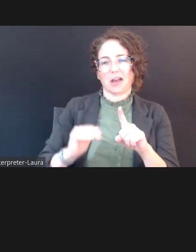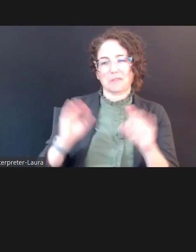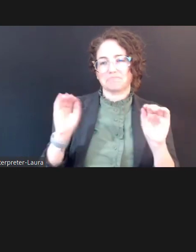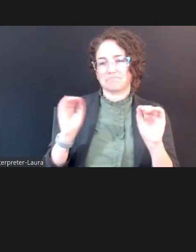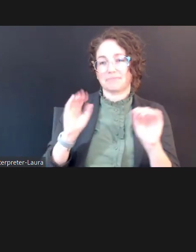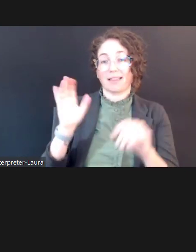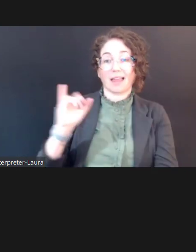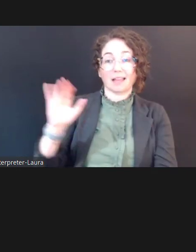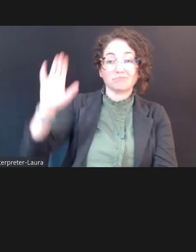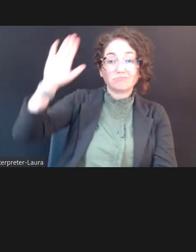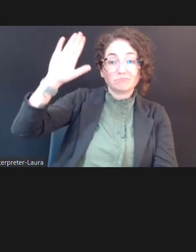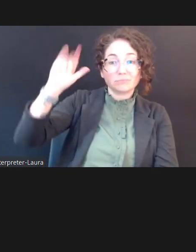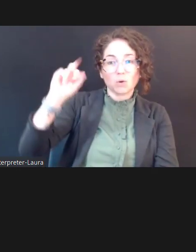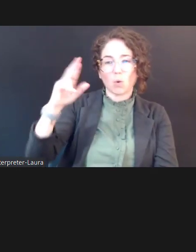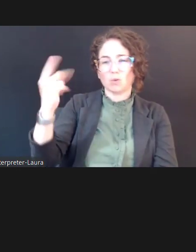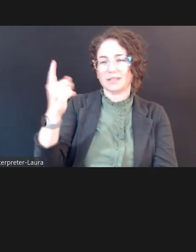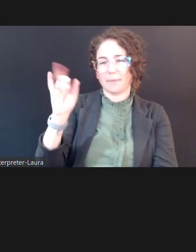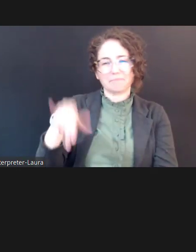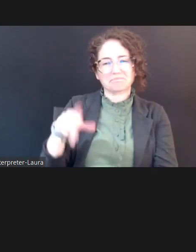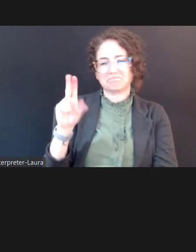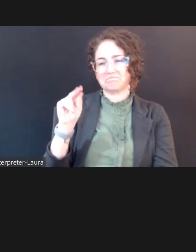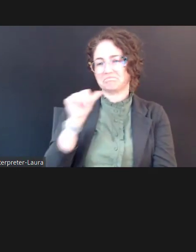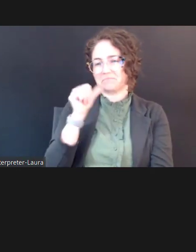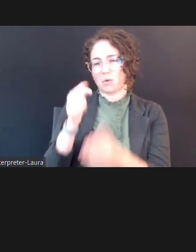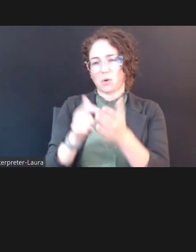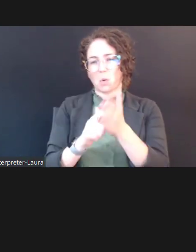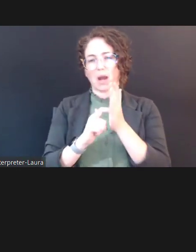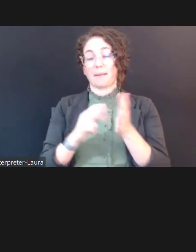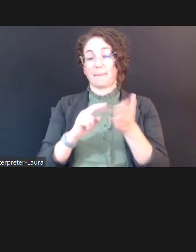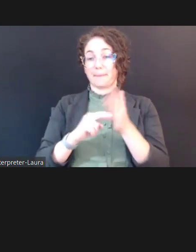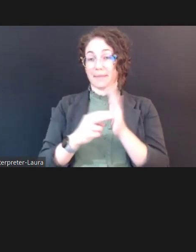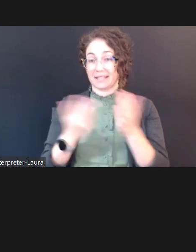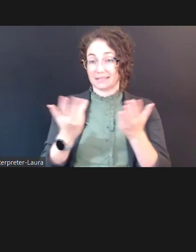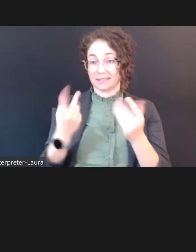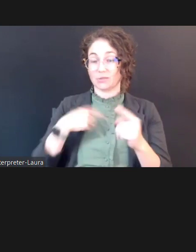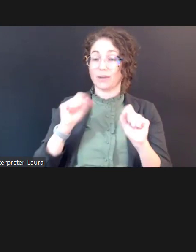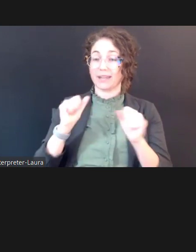And that means that we can screen children under 3 years of age.